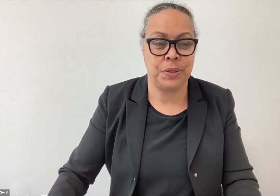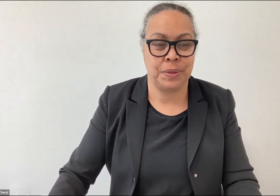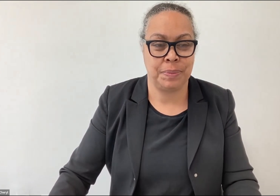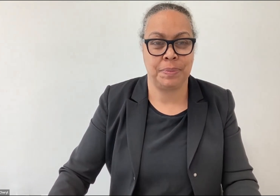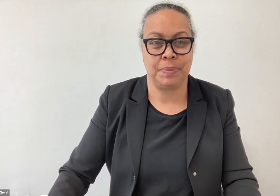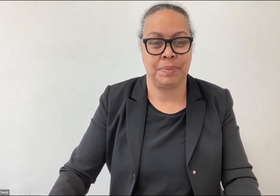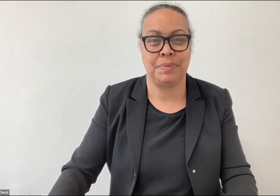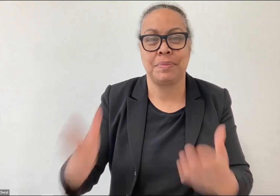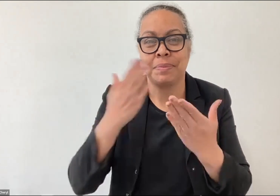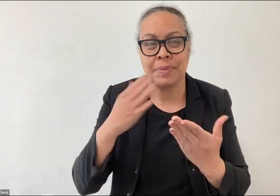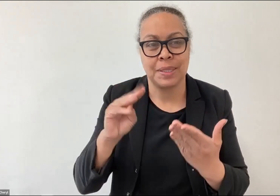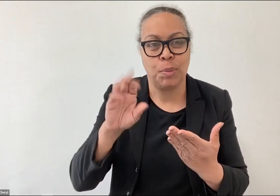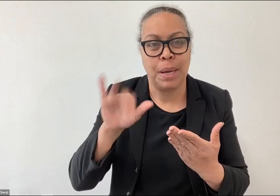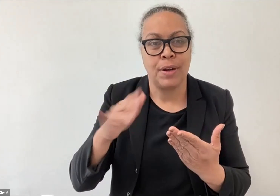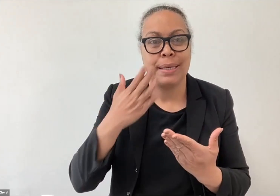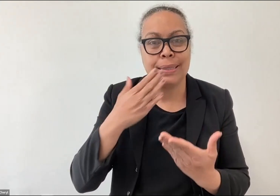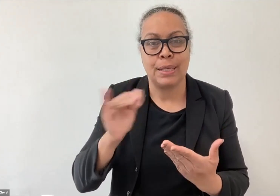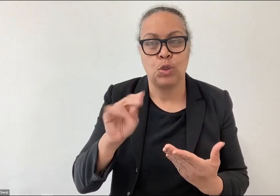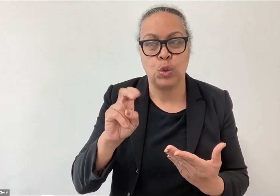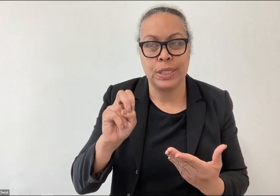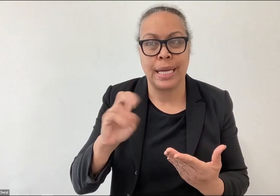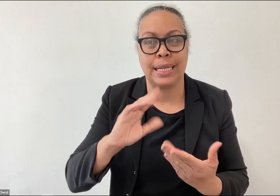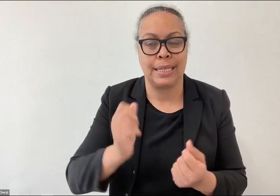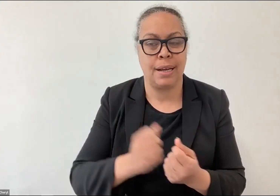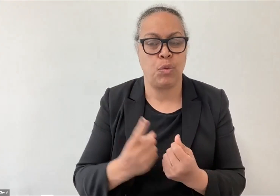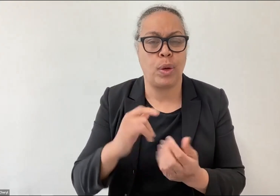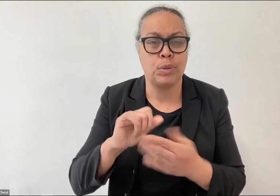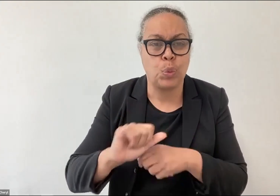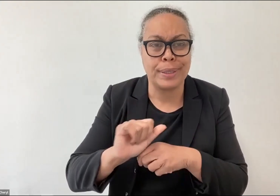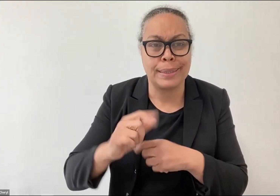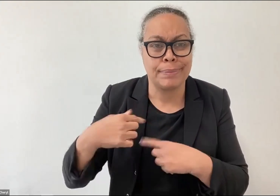So thank you. Mary and Jane and everyone has been working on this.